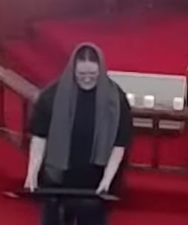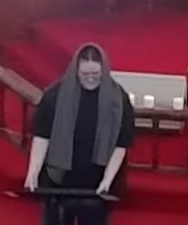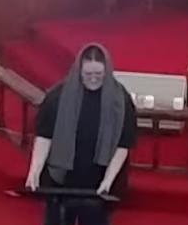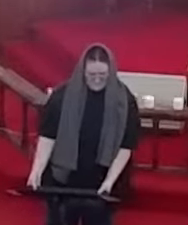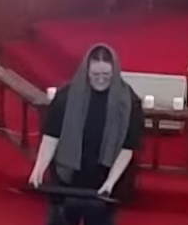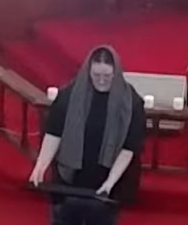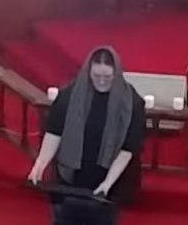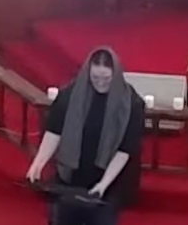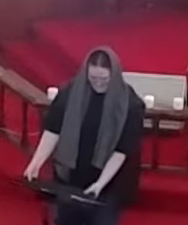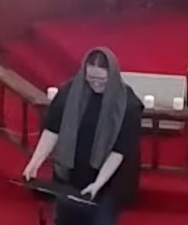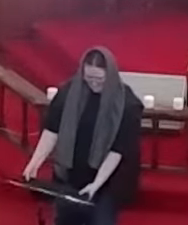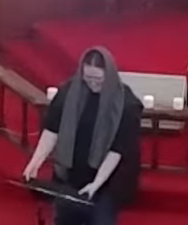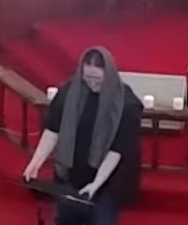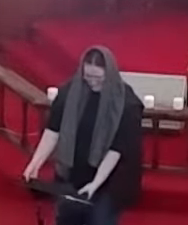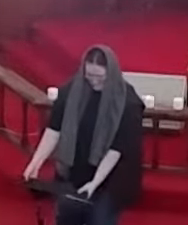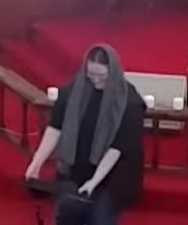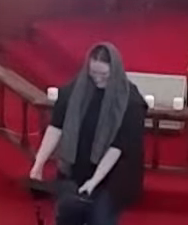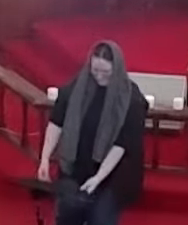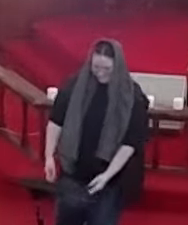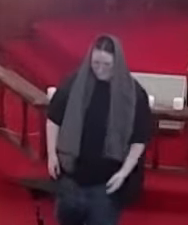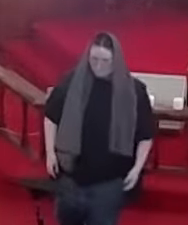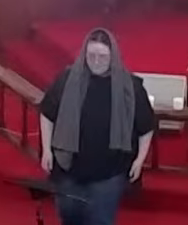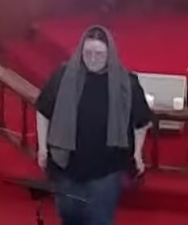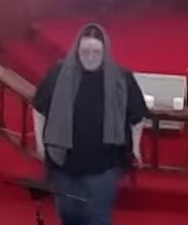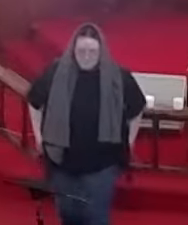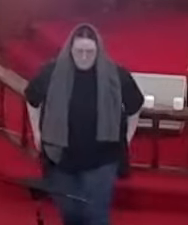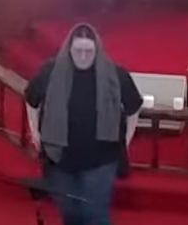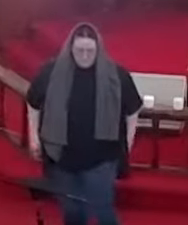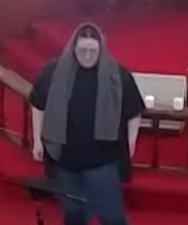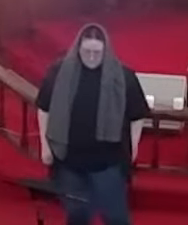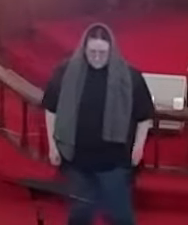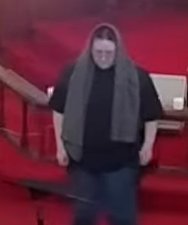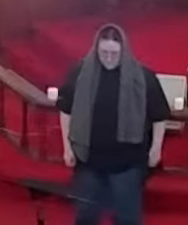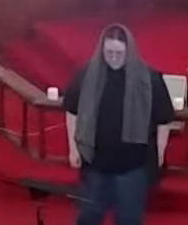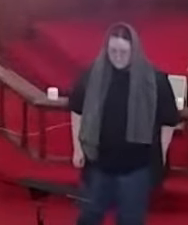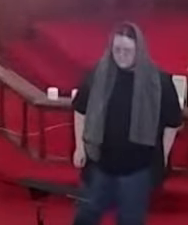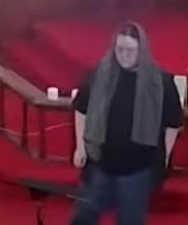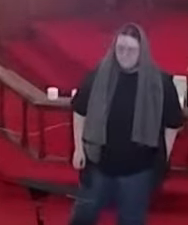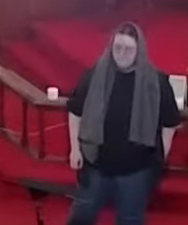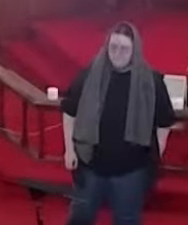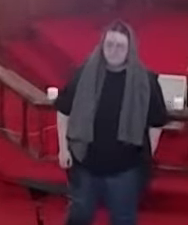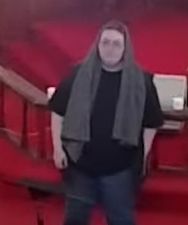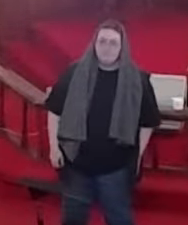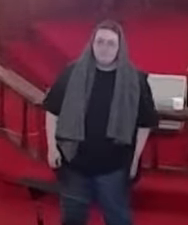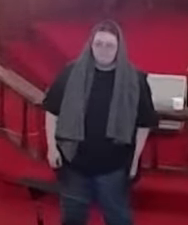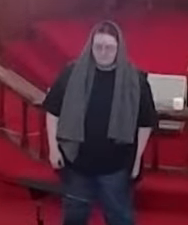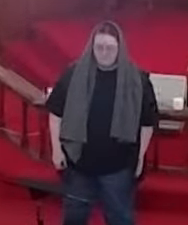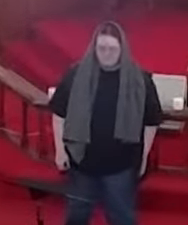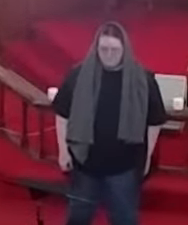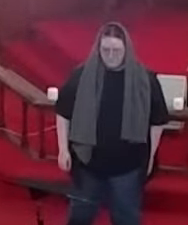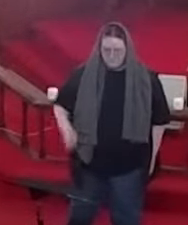So Sophia is going to tell you about an experience she had in the garden of Gethsemane.